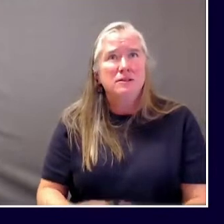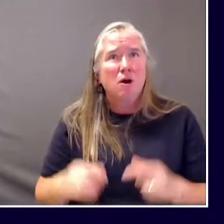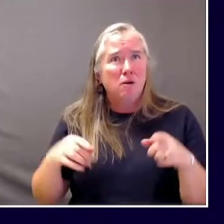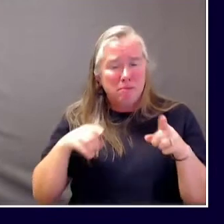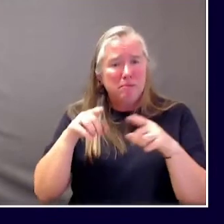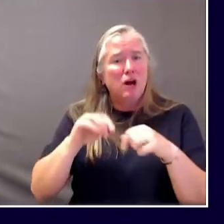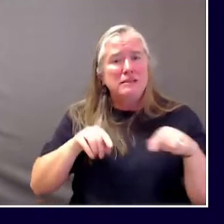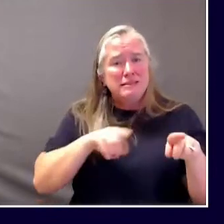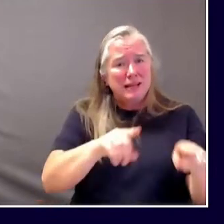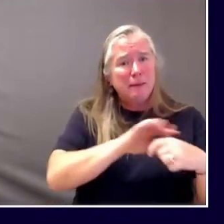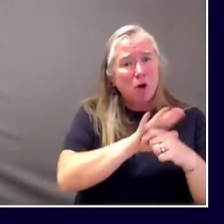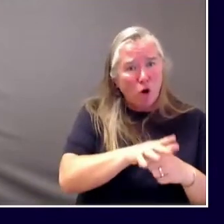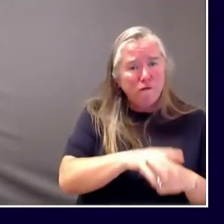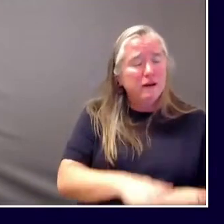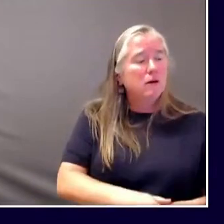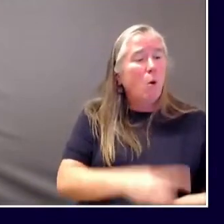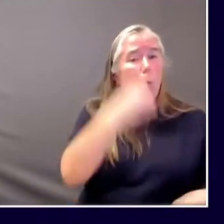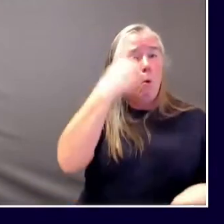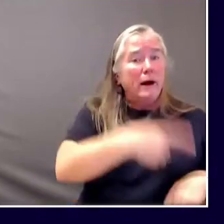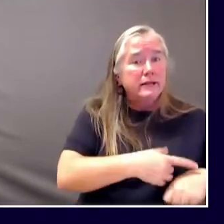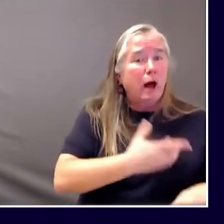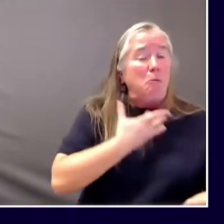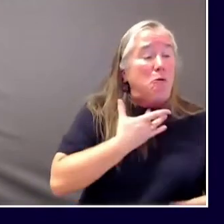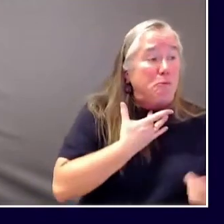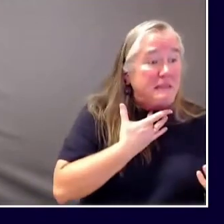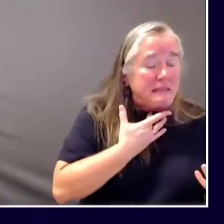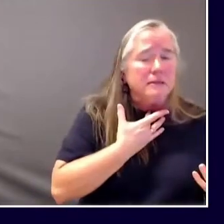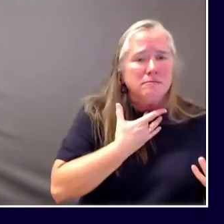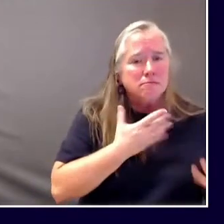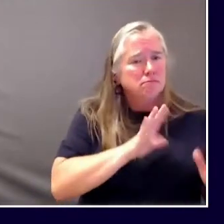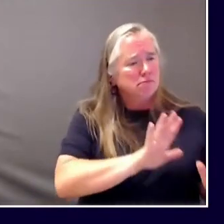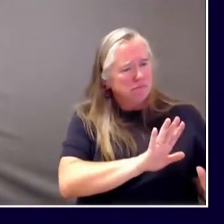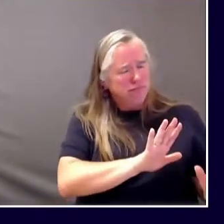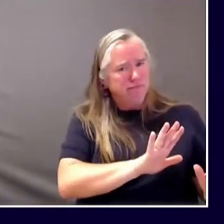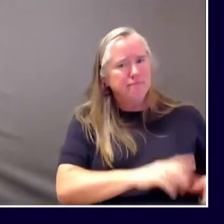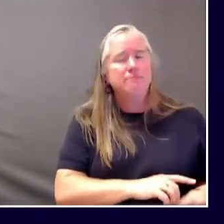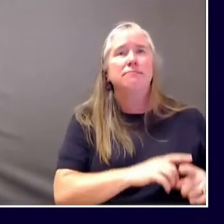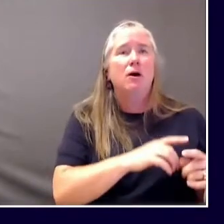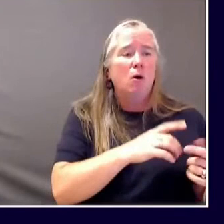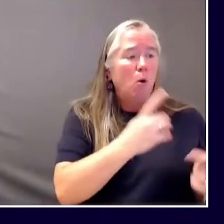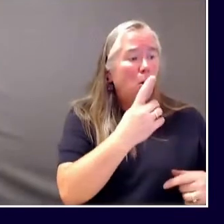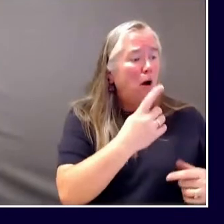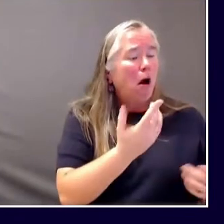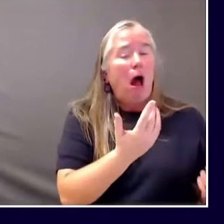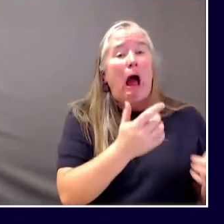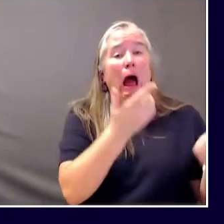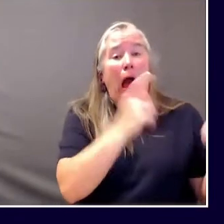are there but it's in still an